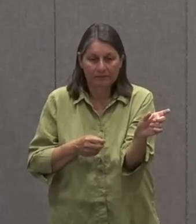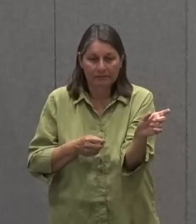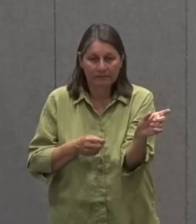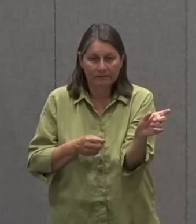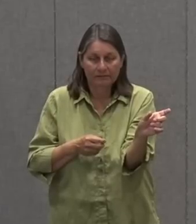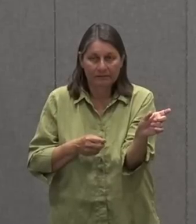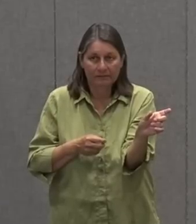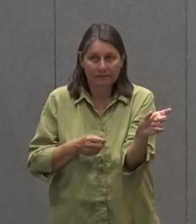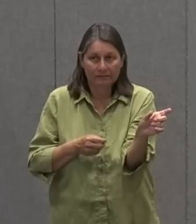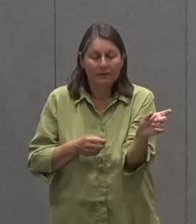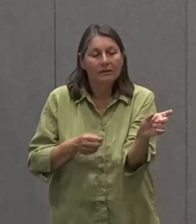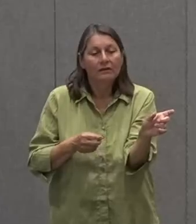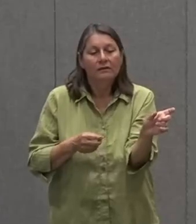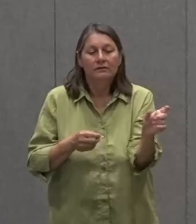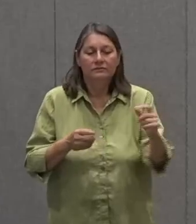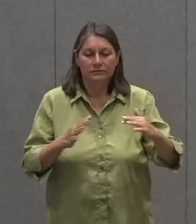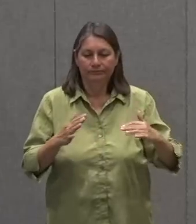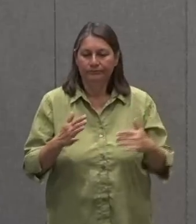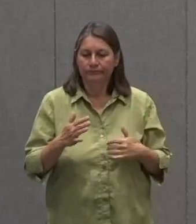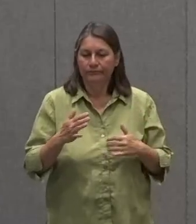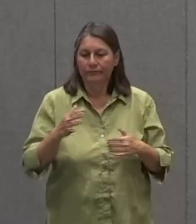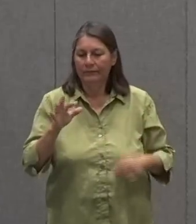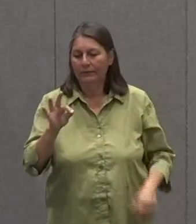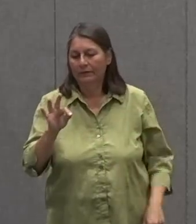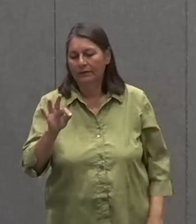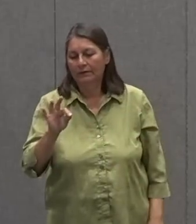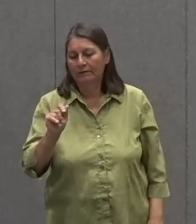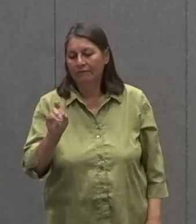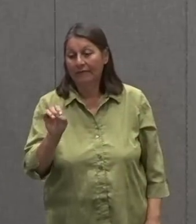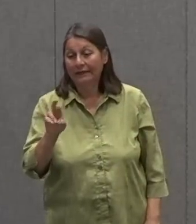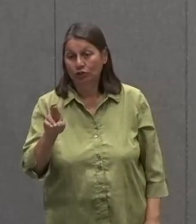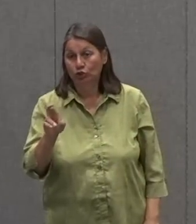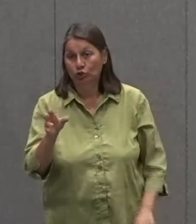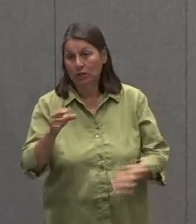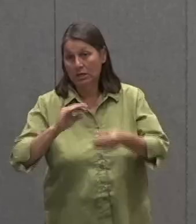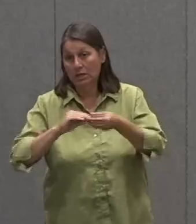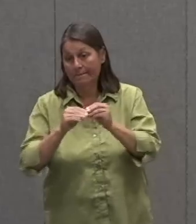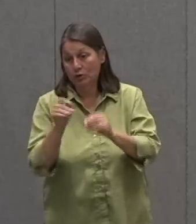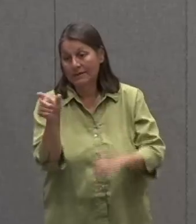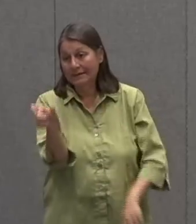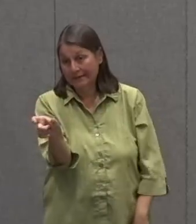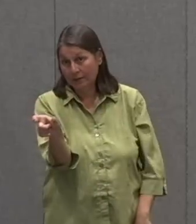so we're gonna have a specific factor that we're gonna use, and another number.